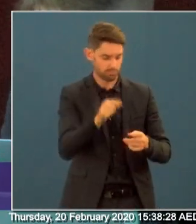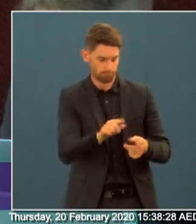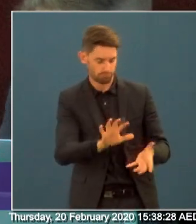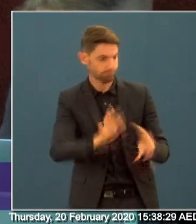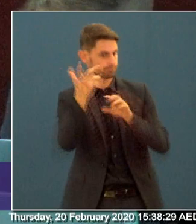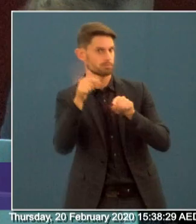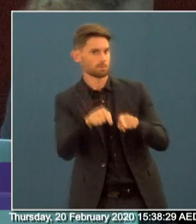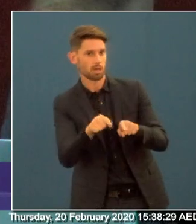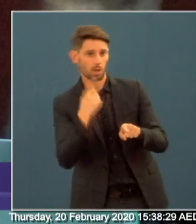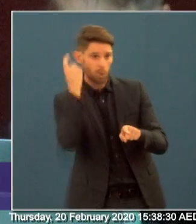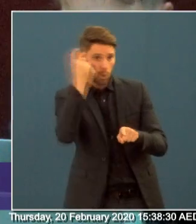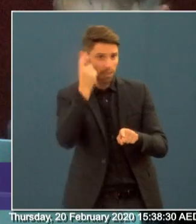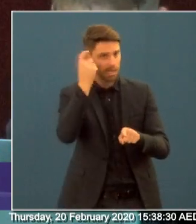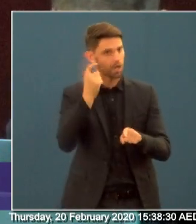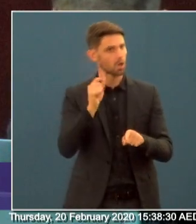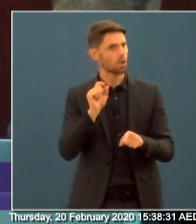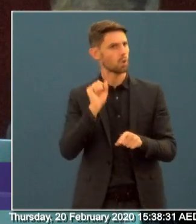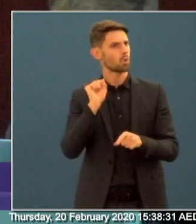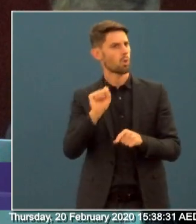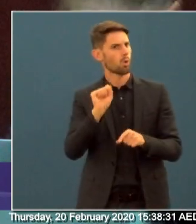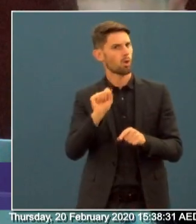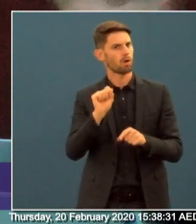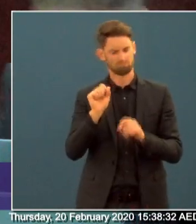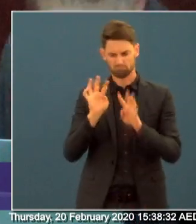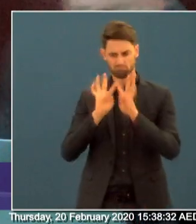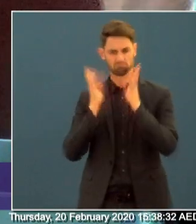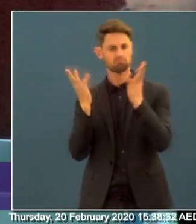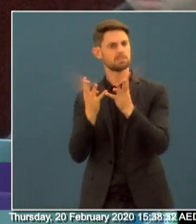intellectual disability health multidisciplinary teams